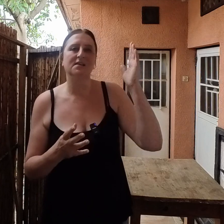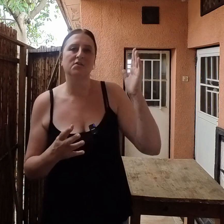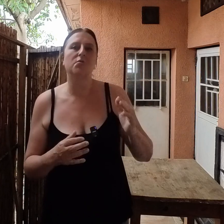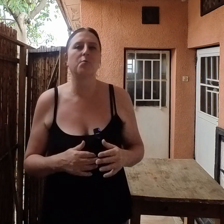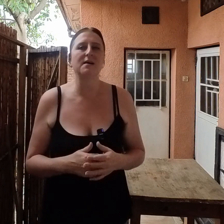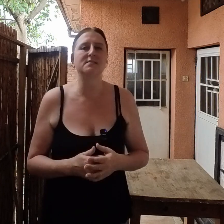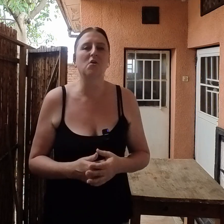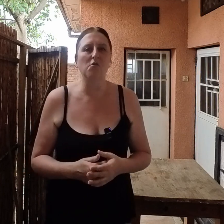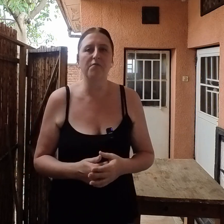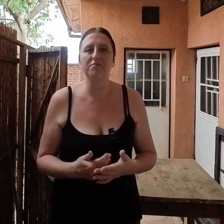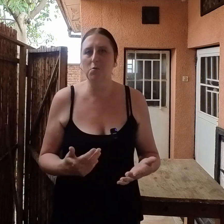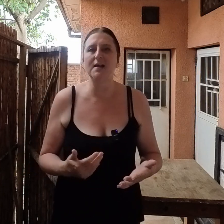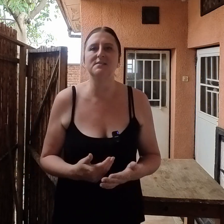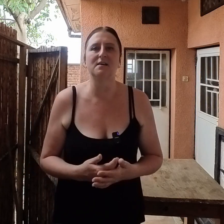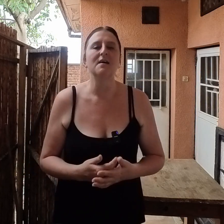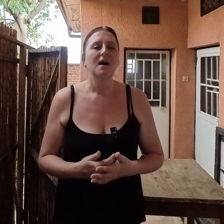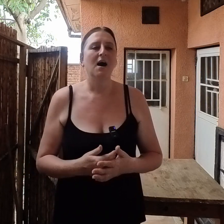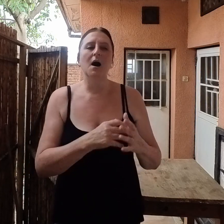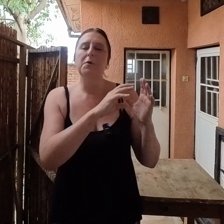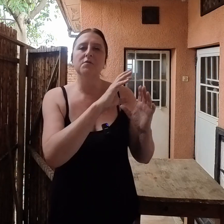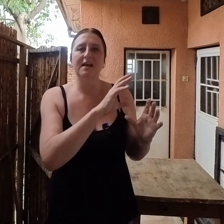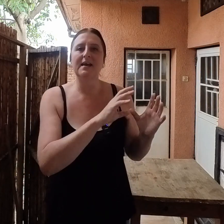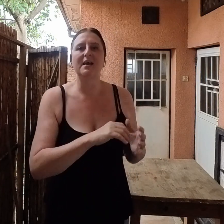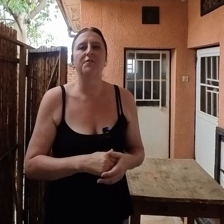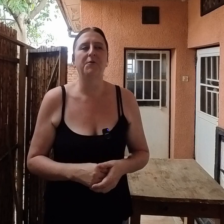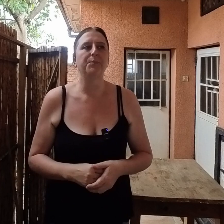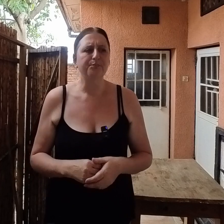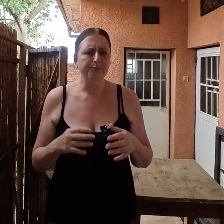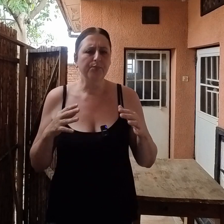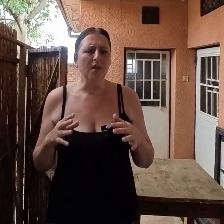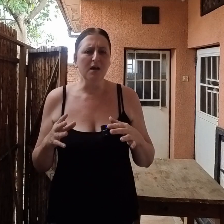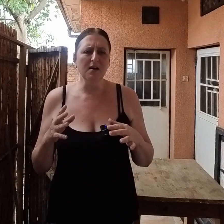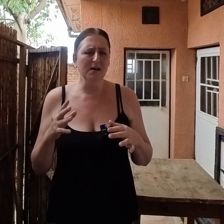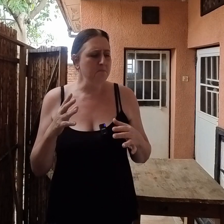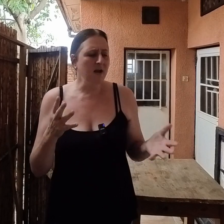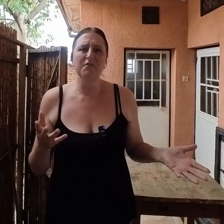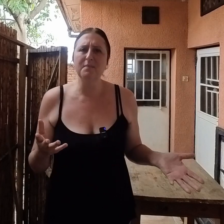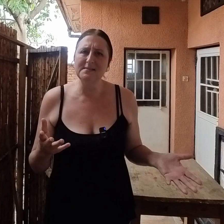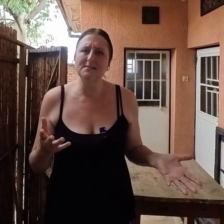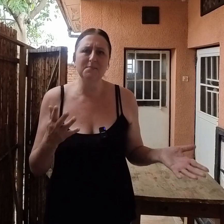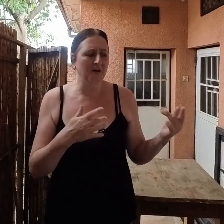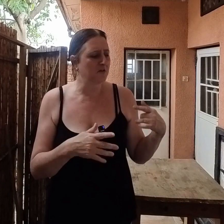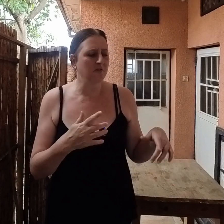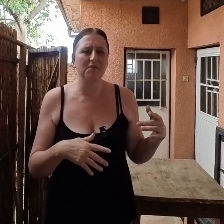in the north-west of Rwanda, up on Lake Kivu. I might have missed it, but I've gone through